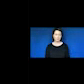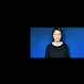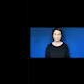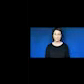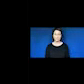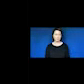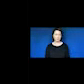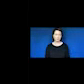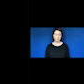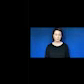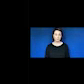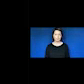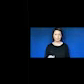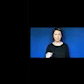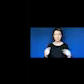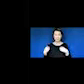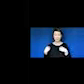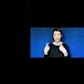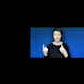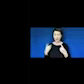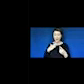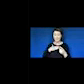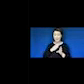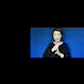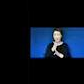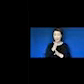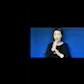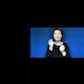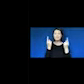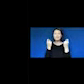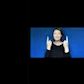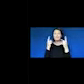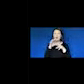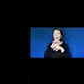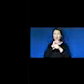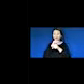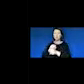What I've seen in my career is that traditional resume's don't always portray the skills and